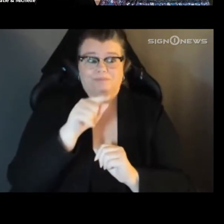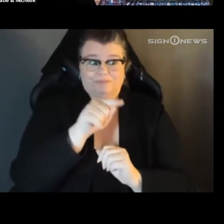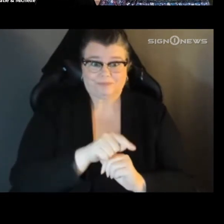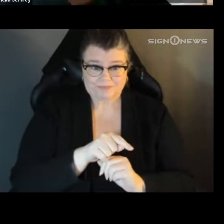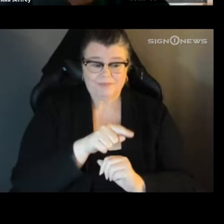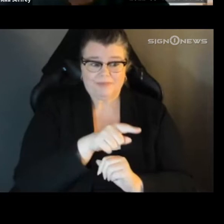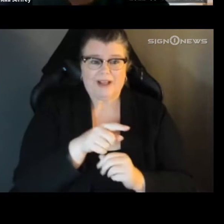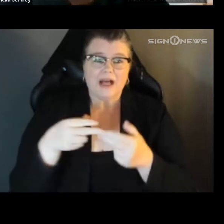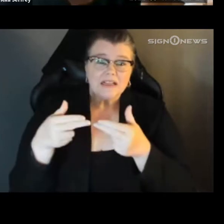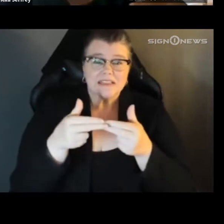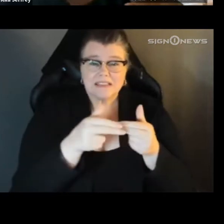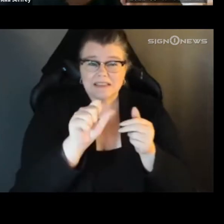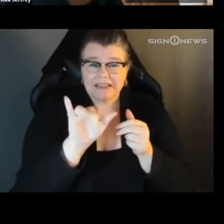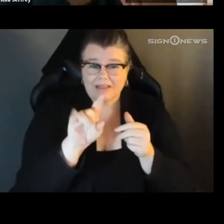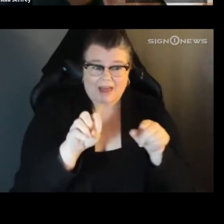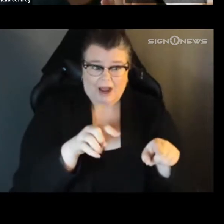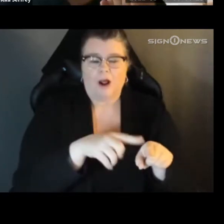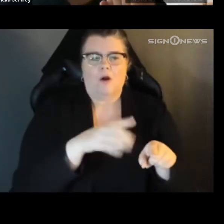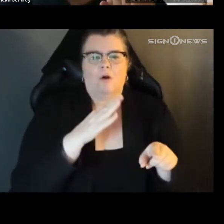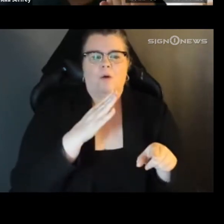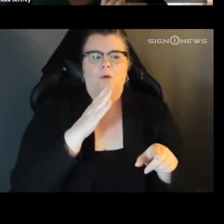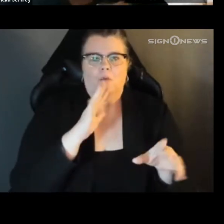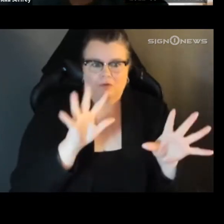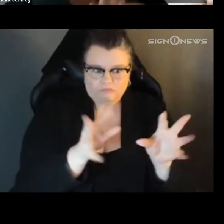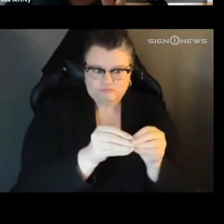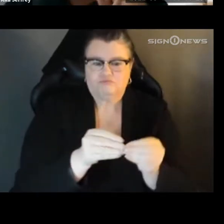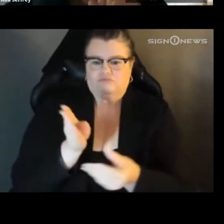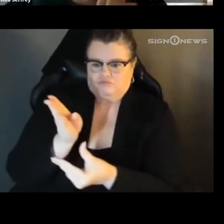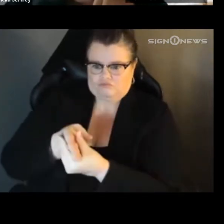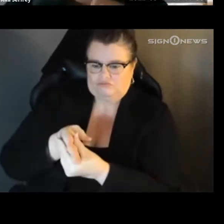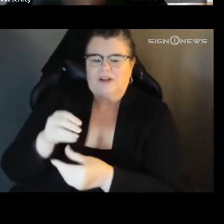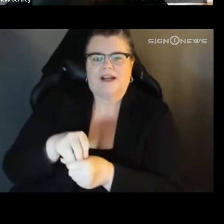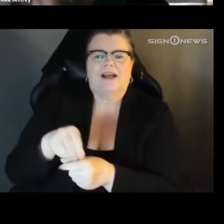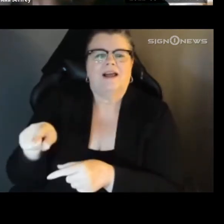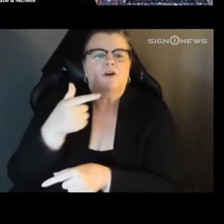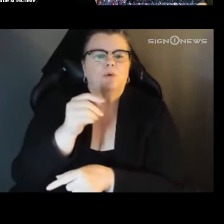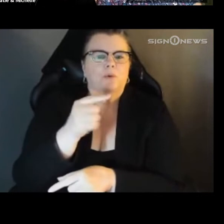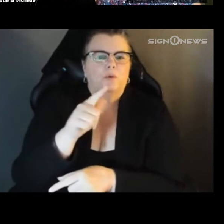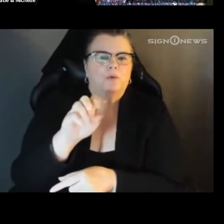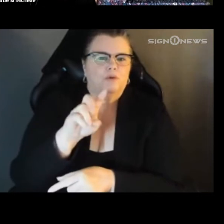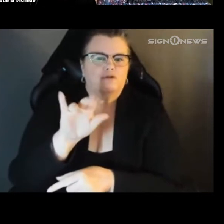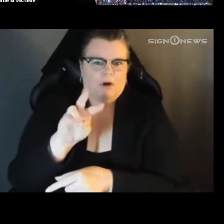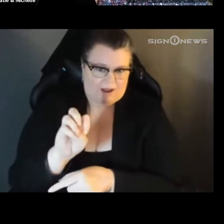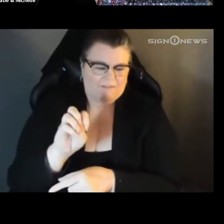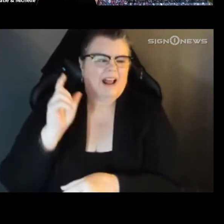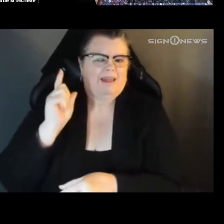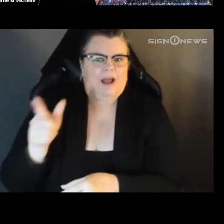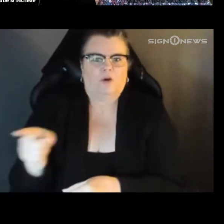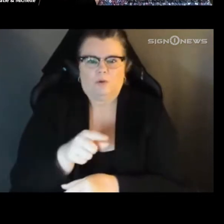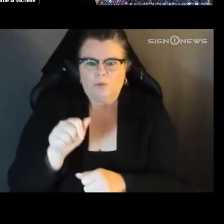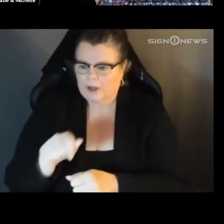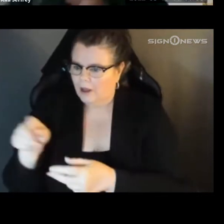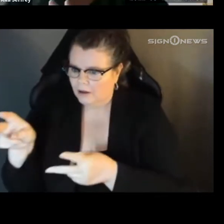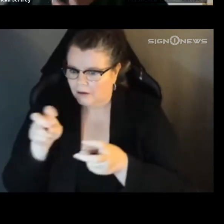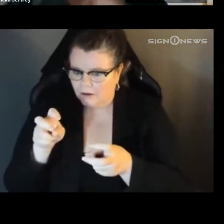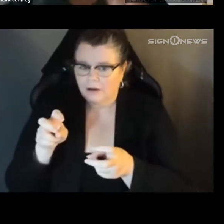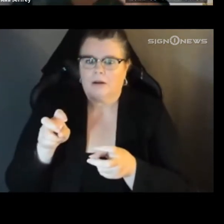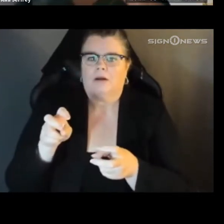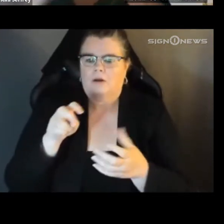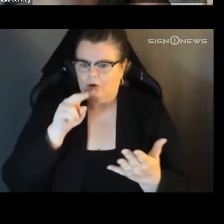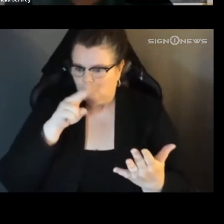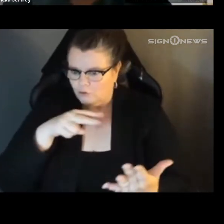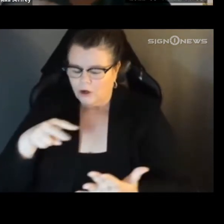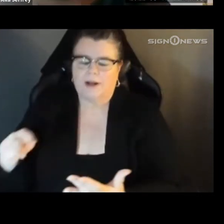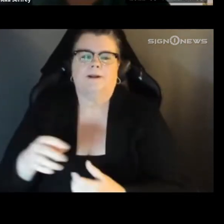the next slide